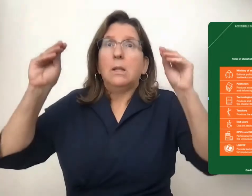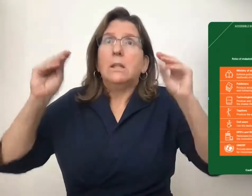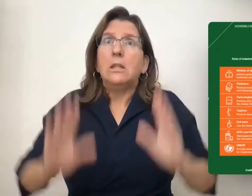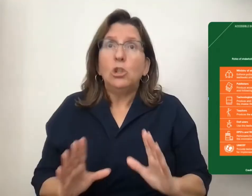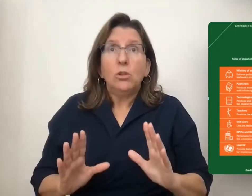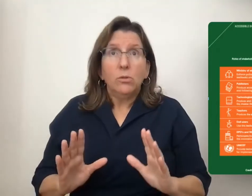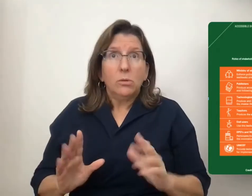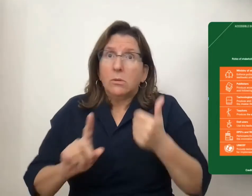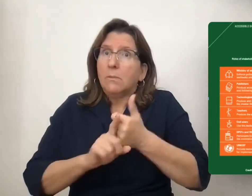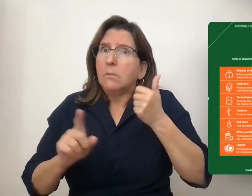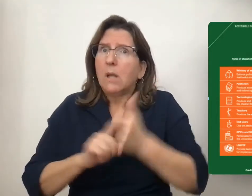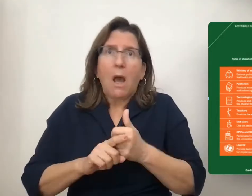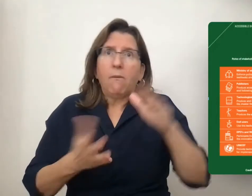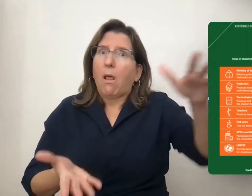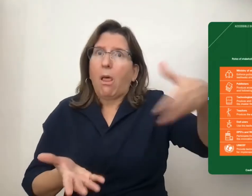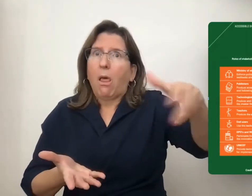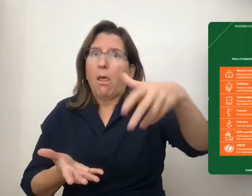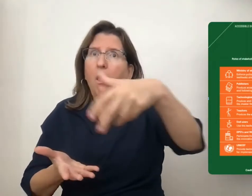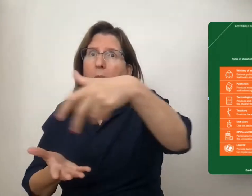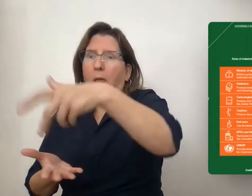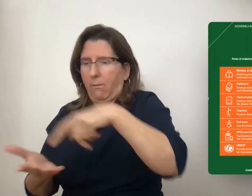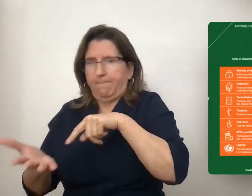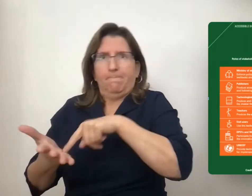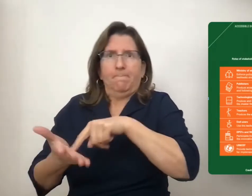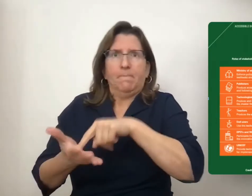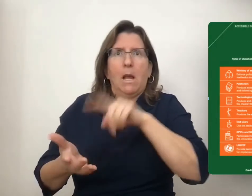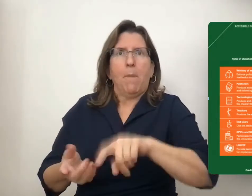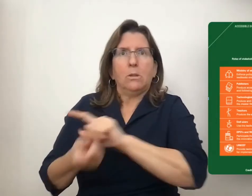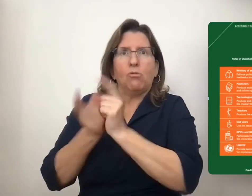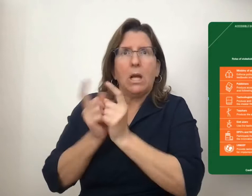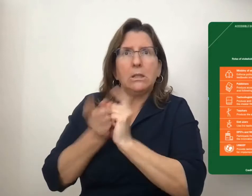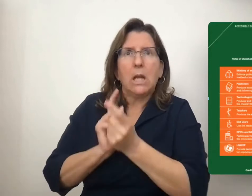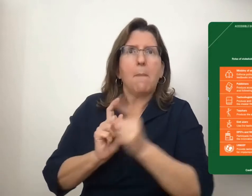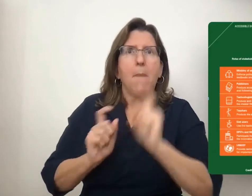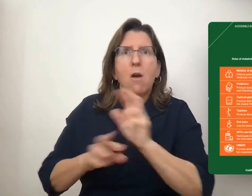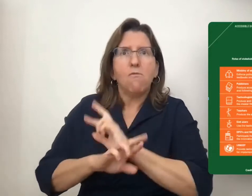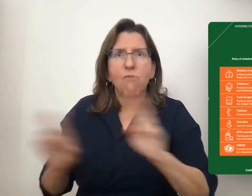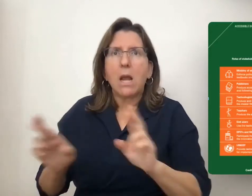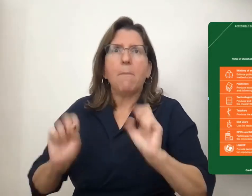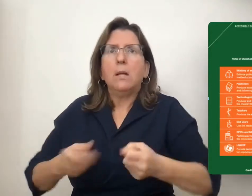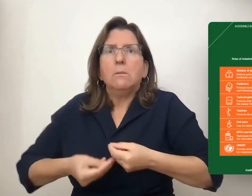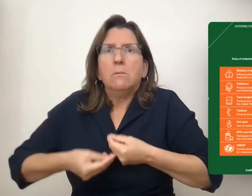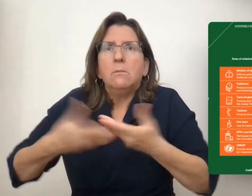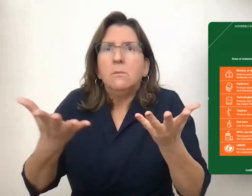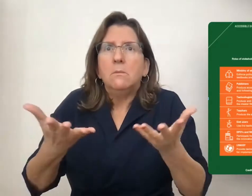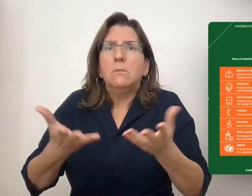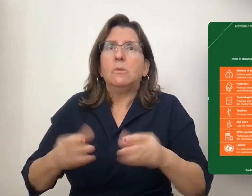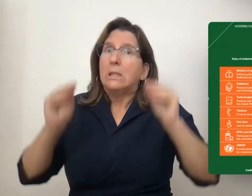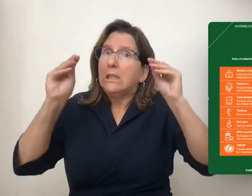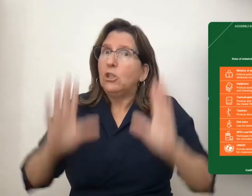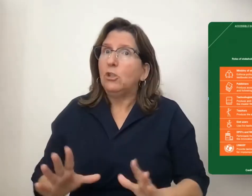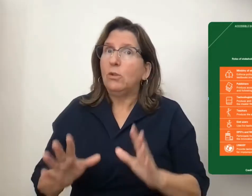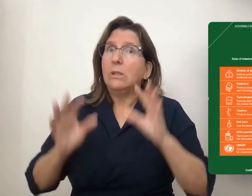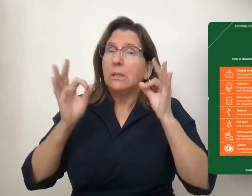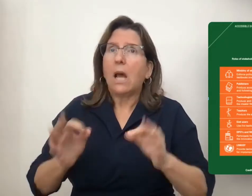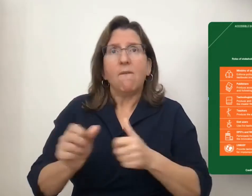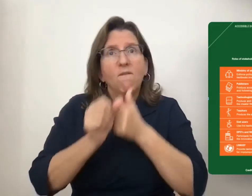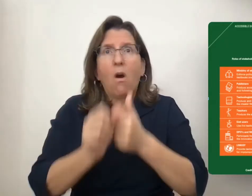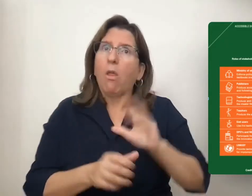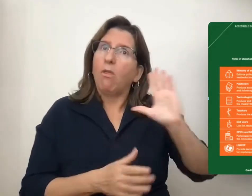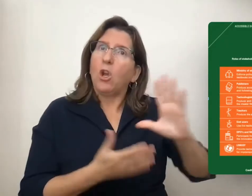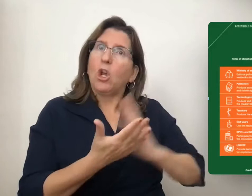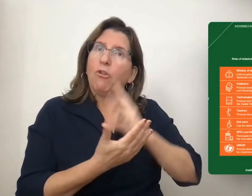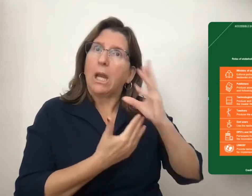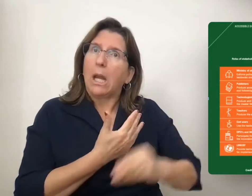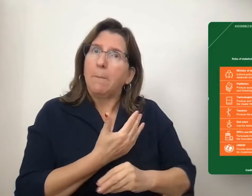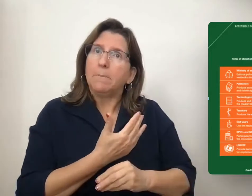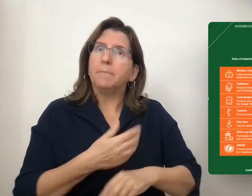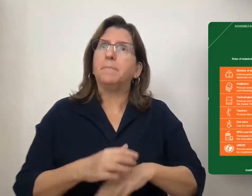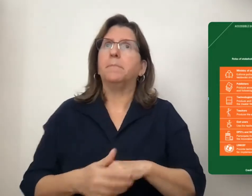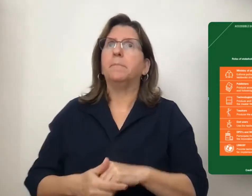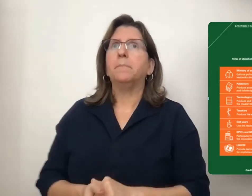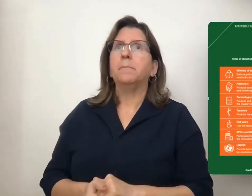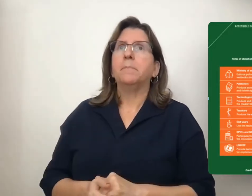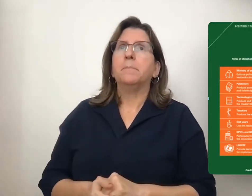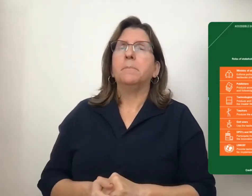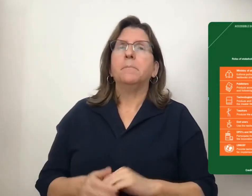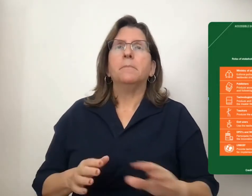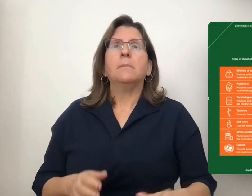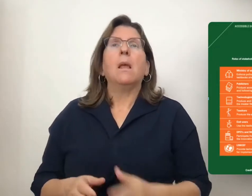Teachers curate the materials, design and plan the lessons to meet curriculum goals.